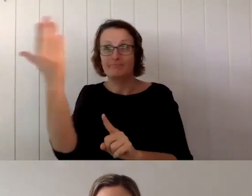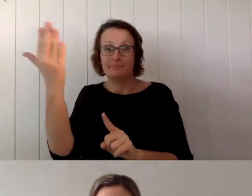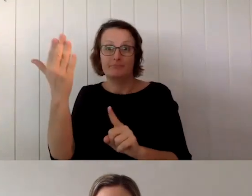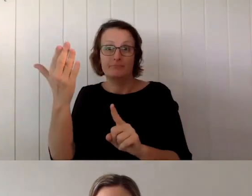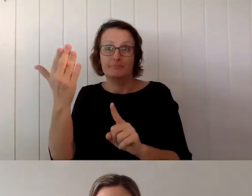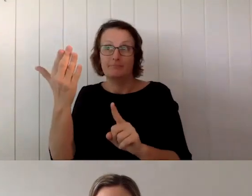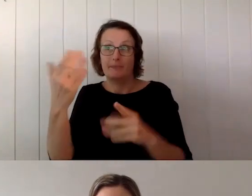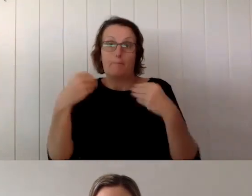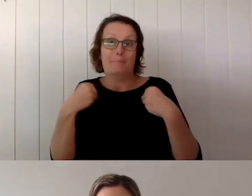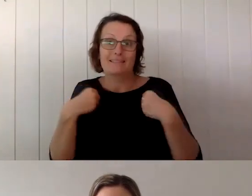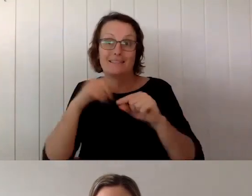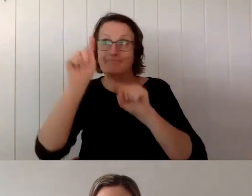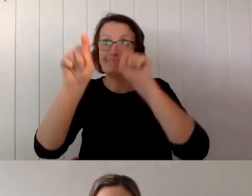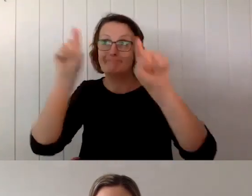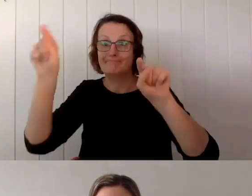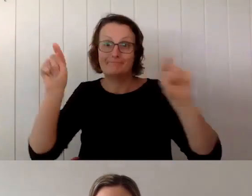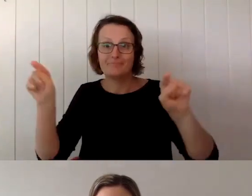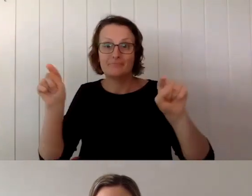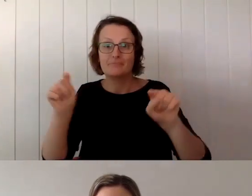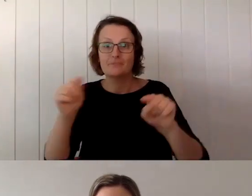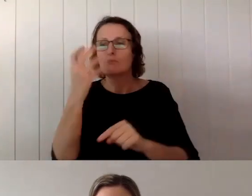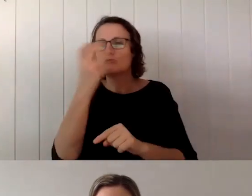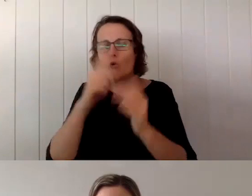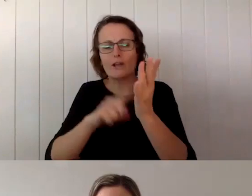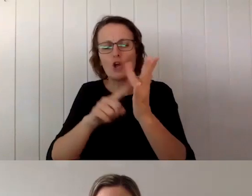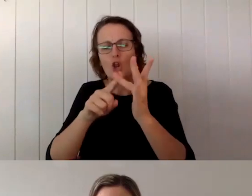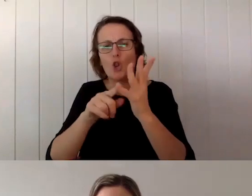our economy - and I'll just sort of - sorry, Louise, I'm not reading